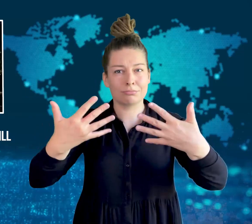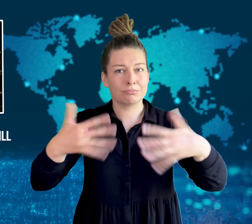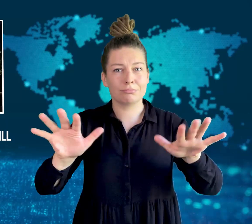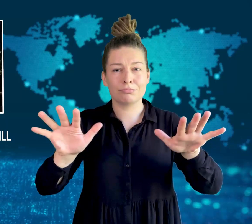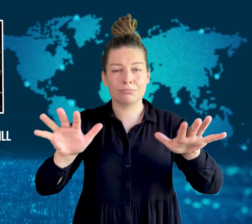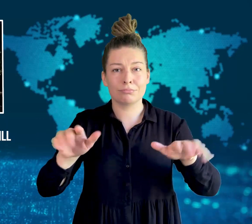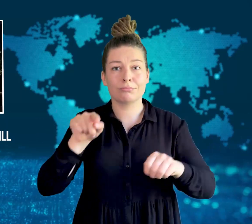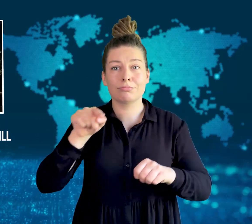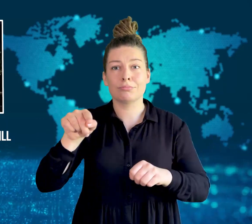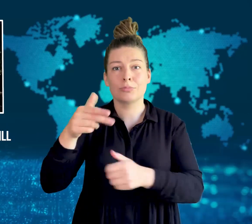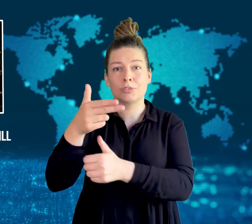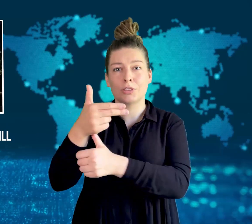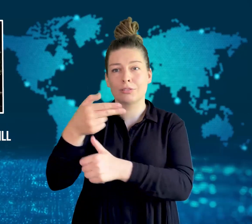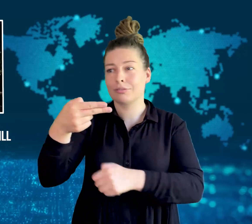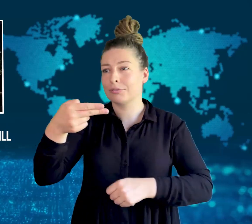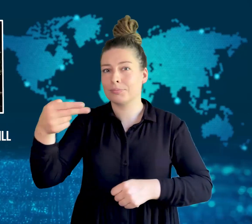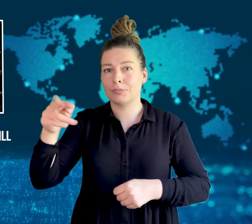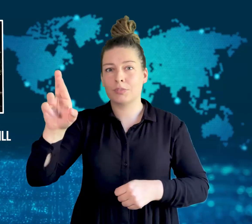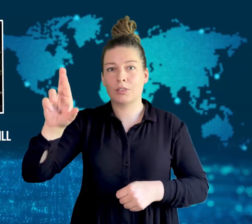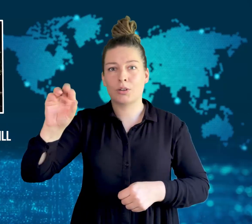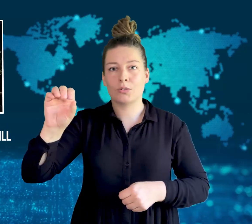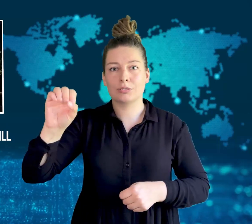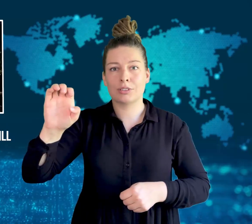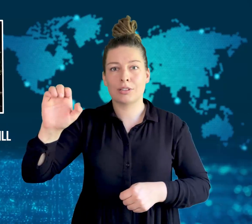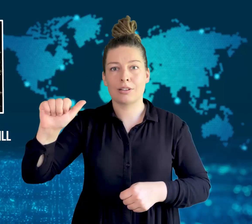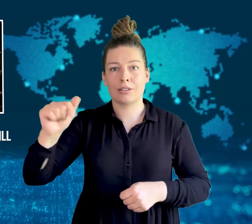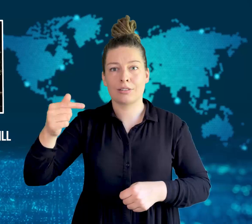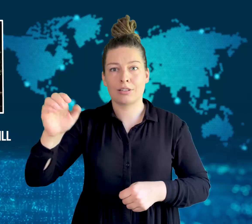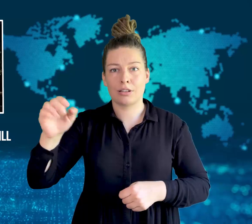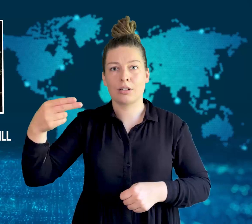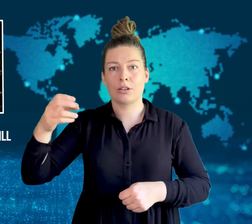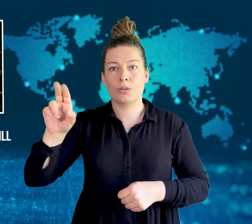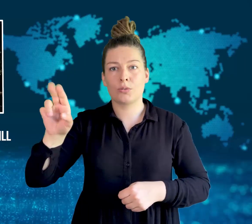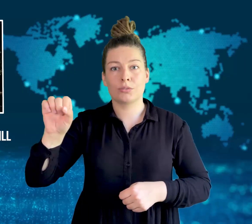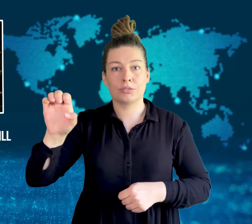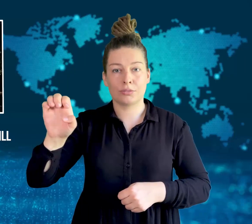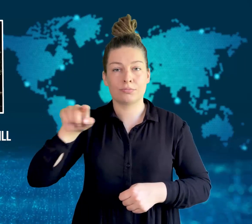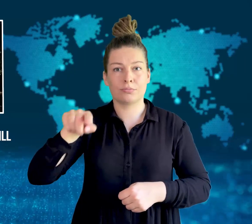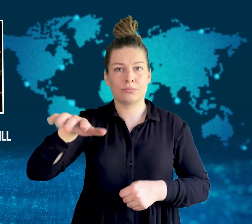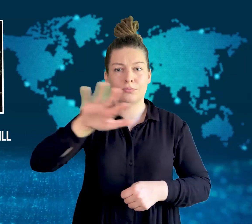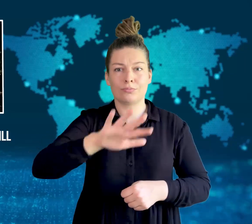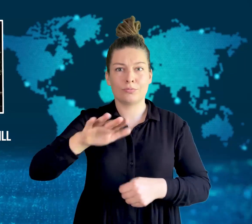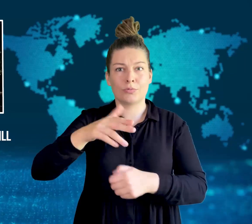The luxury hotel is a five- star hotel located near